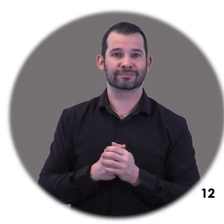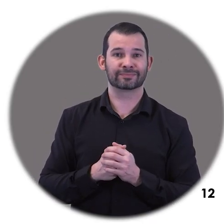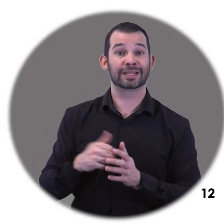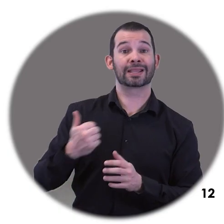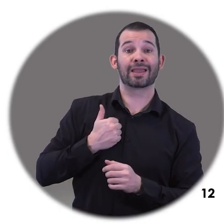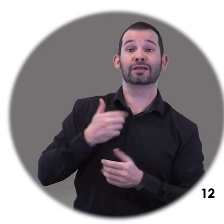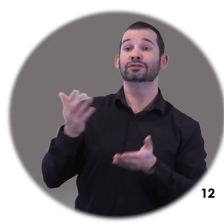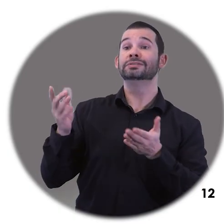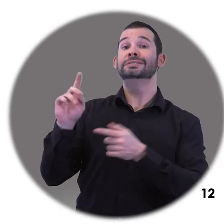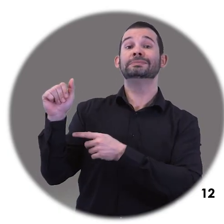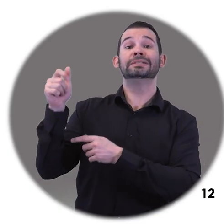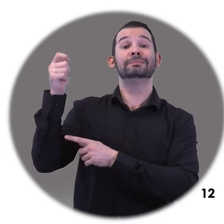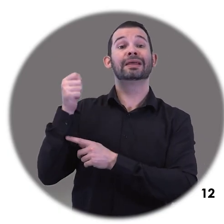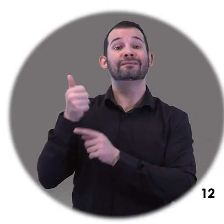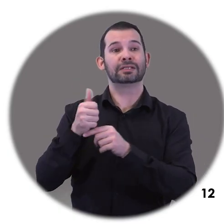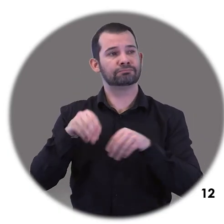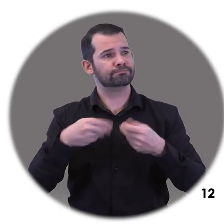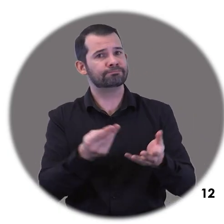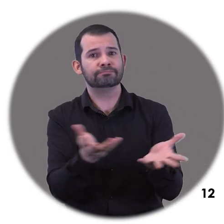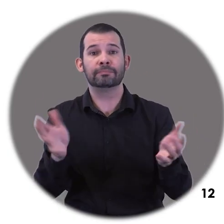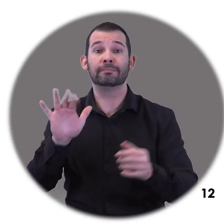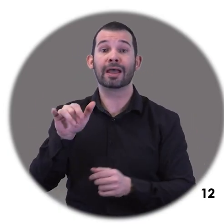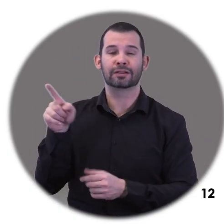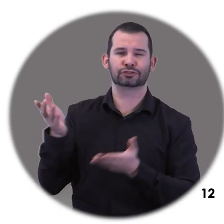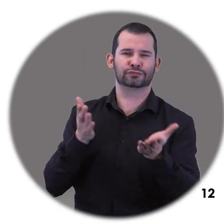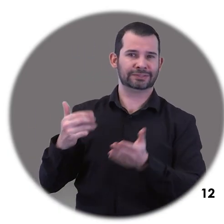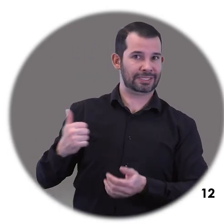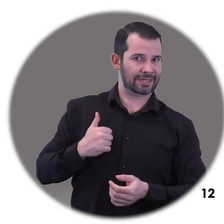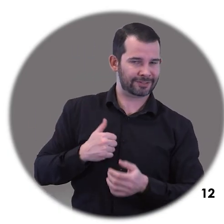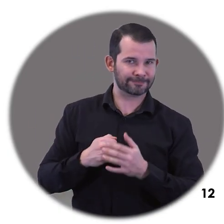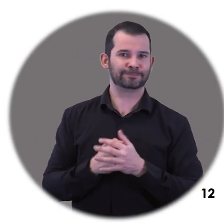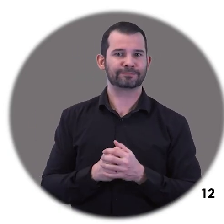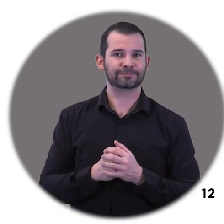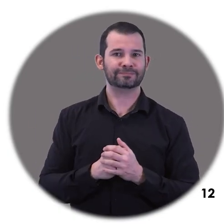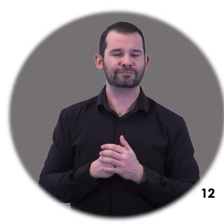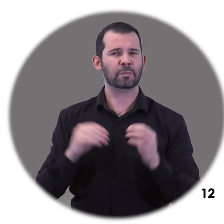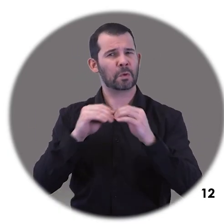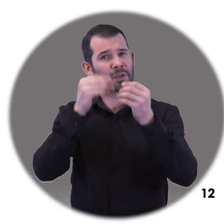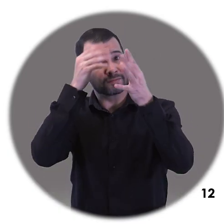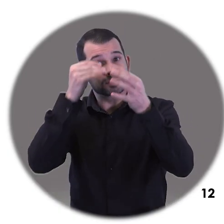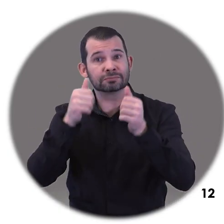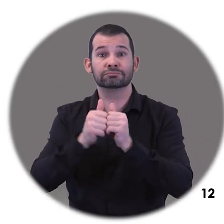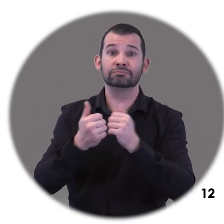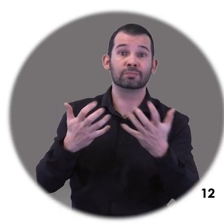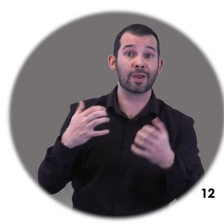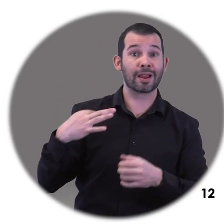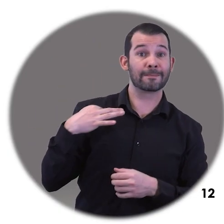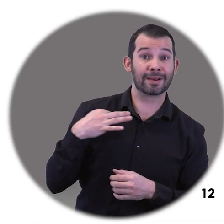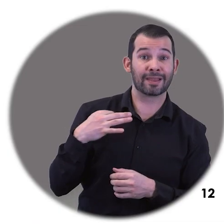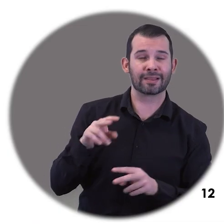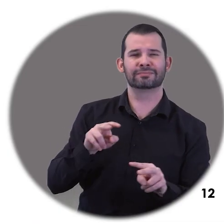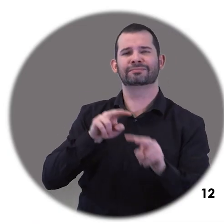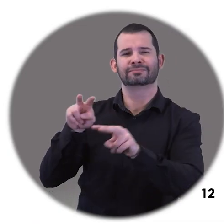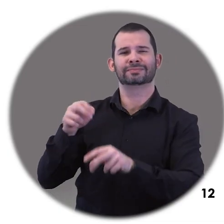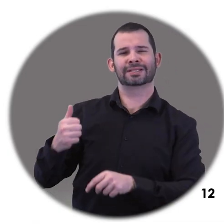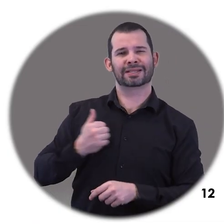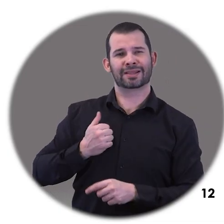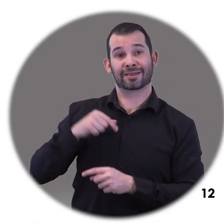The Canada Disability Benefit is administeredby Service Canada. For more information and to apply, visit